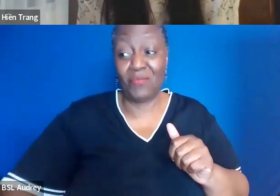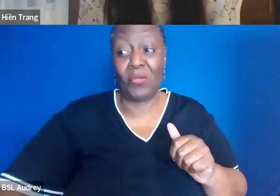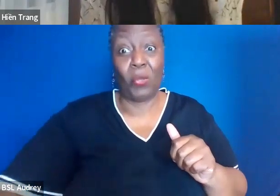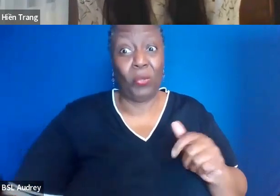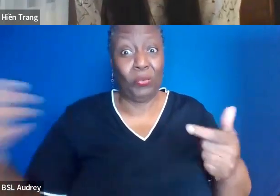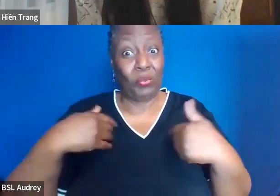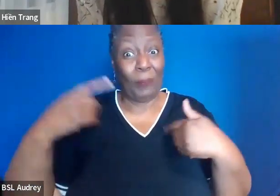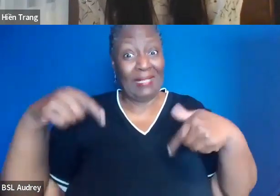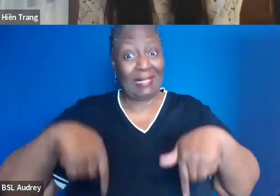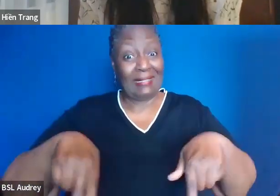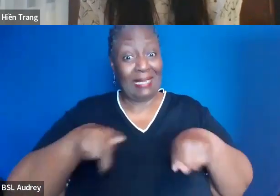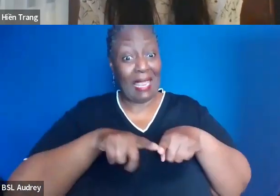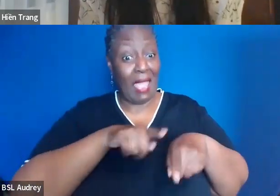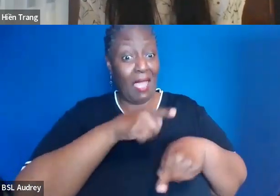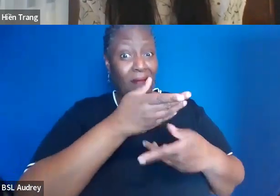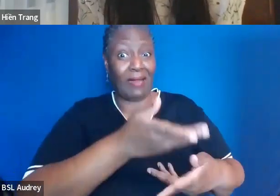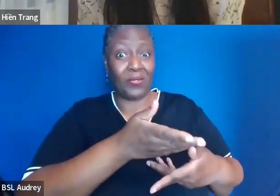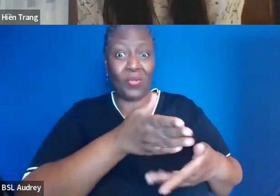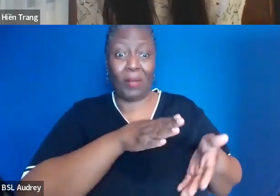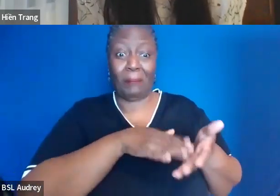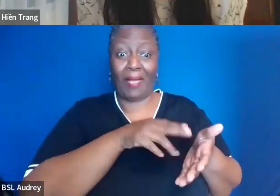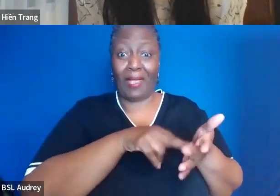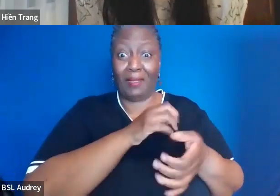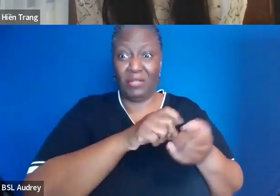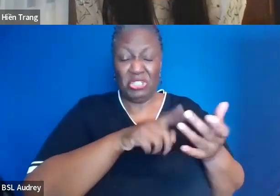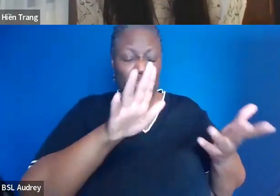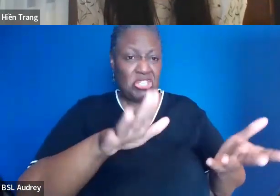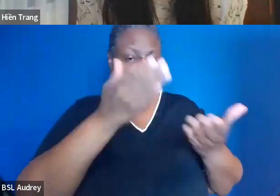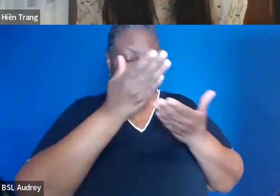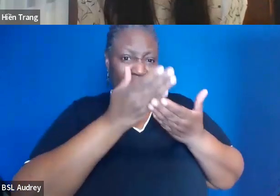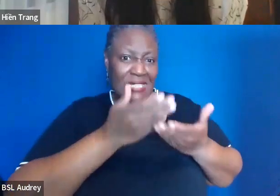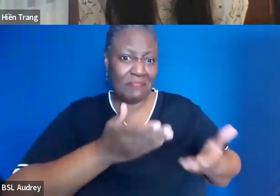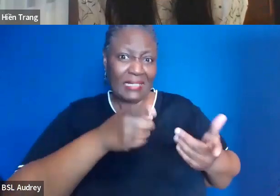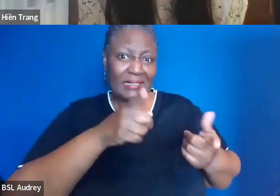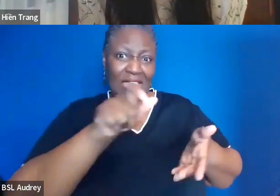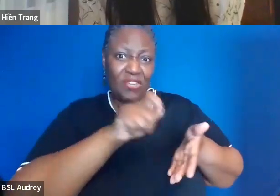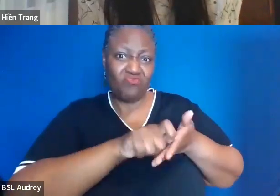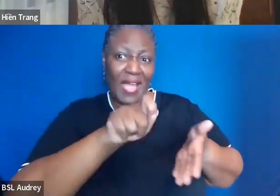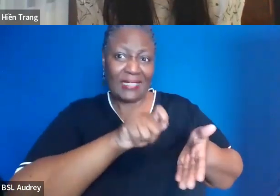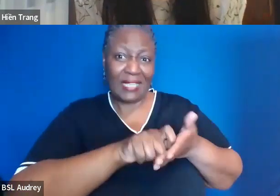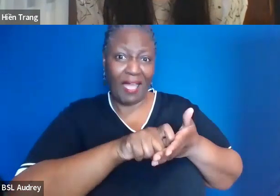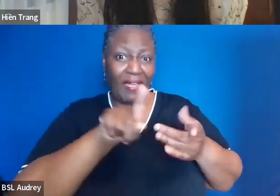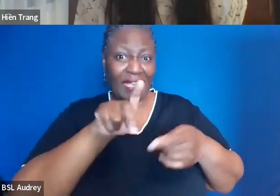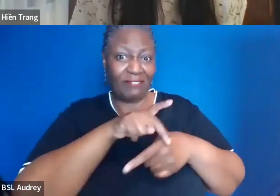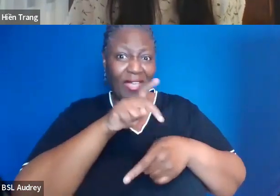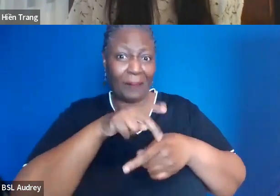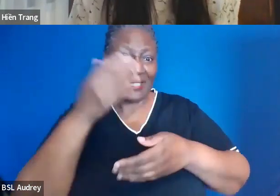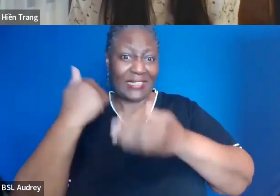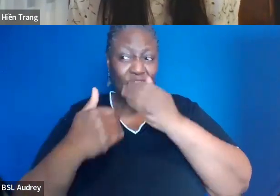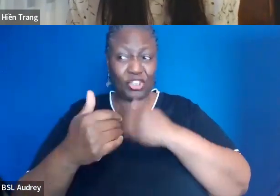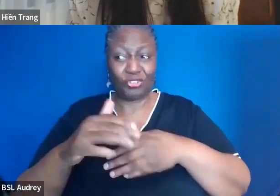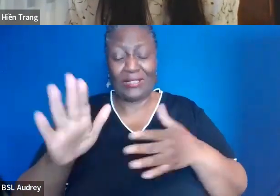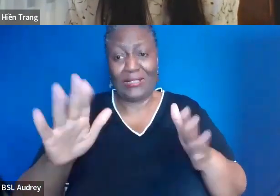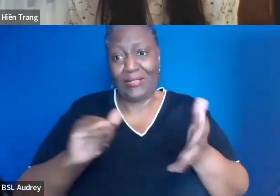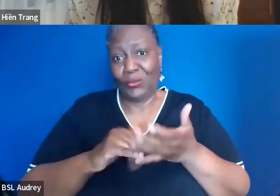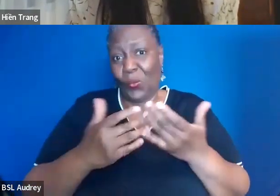to Hồ Xuân Hương who is like one of the most respected writers in Vietnam history so uh